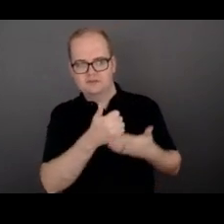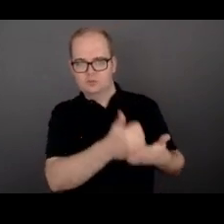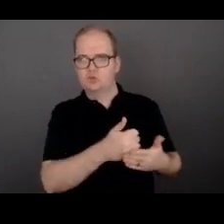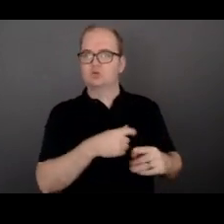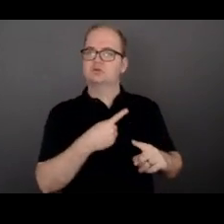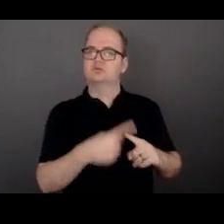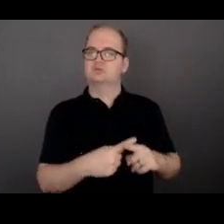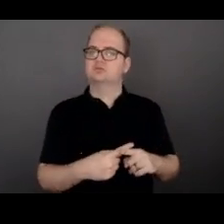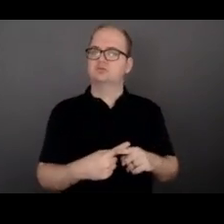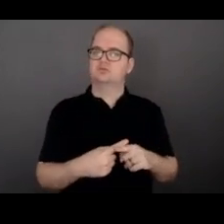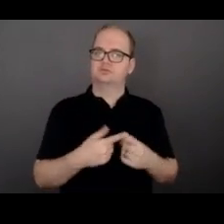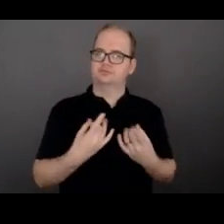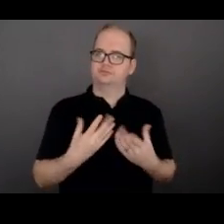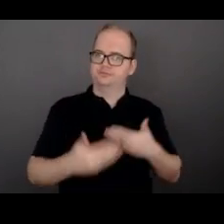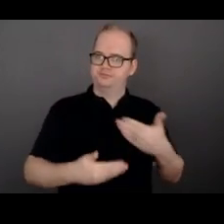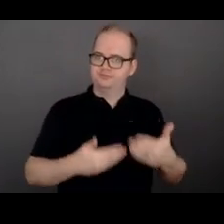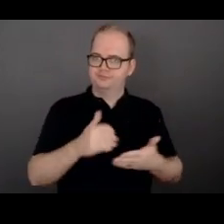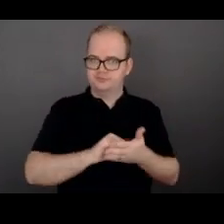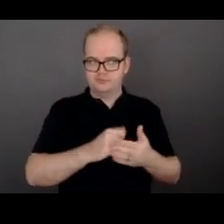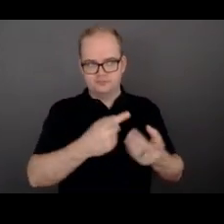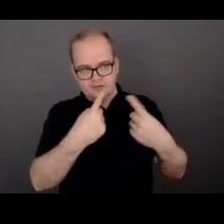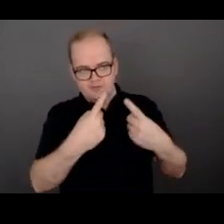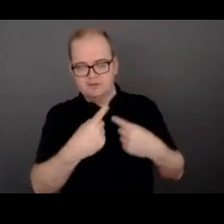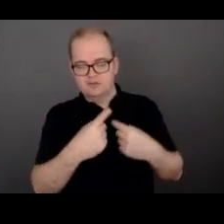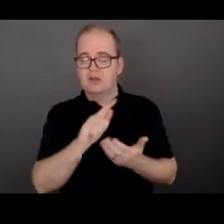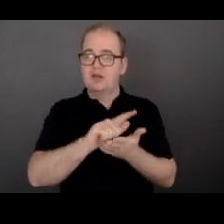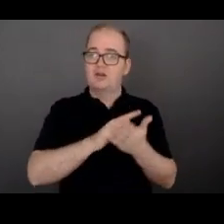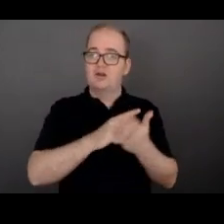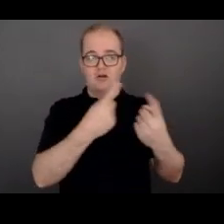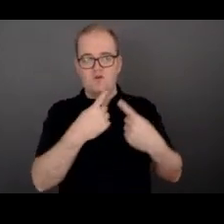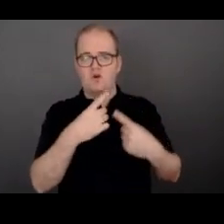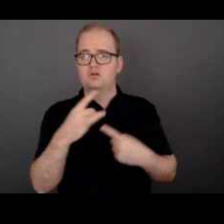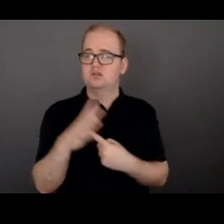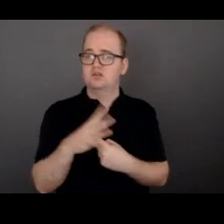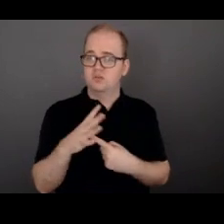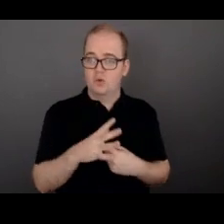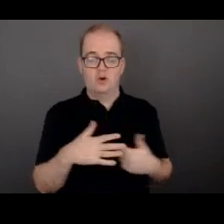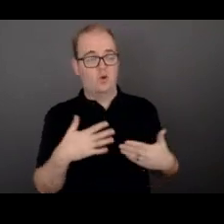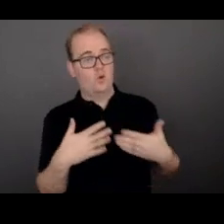So getting legal advice would be important, organising counselling for the children and